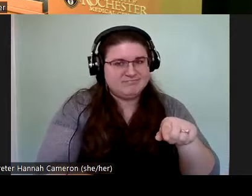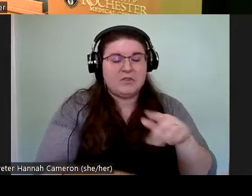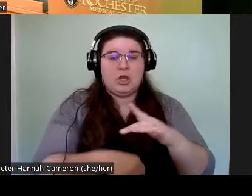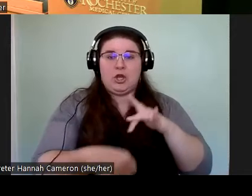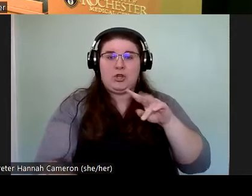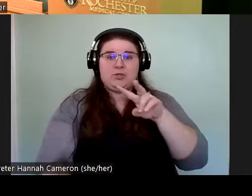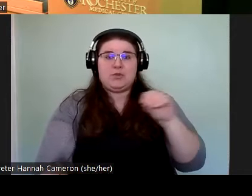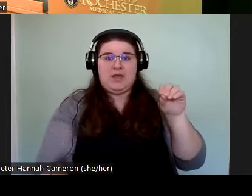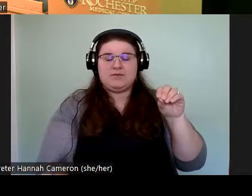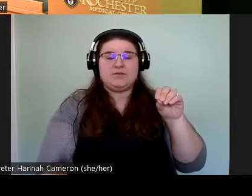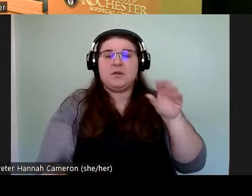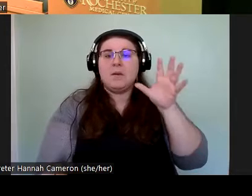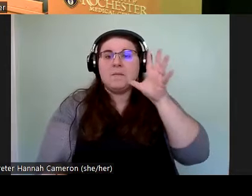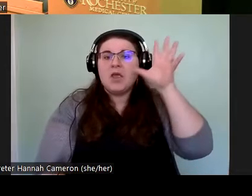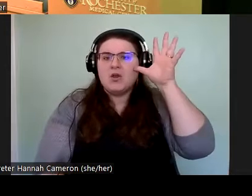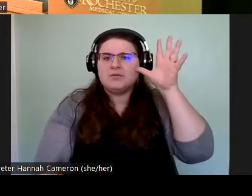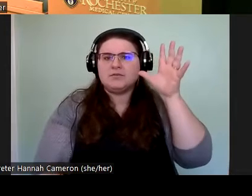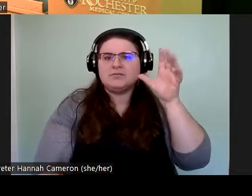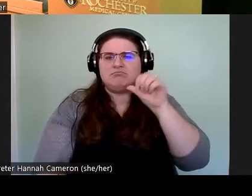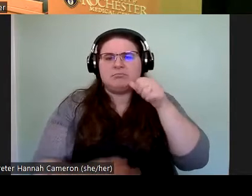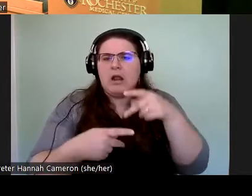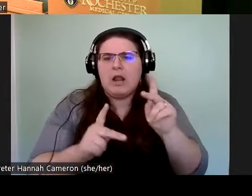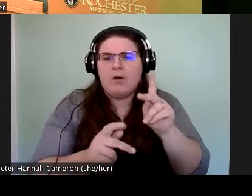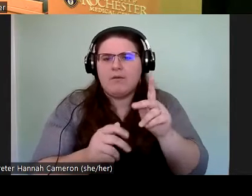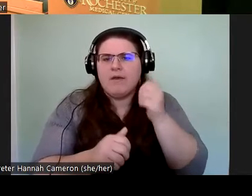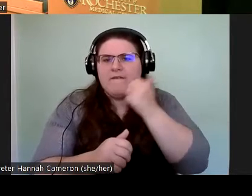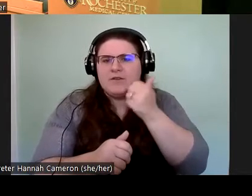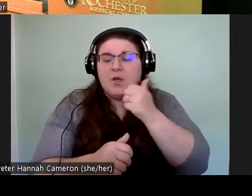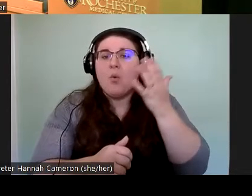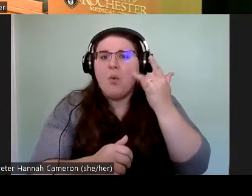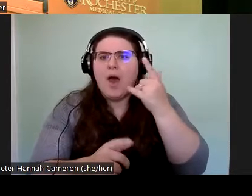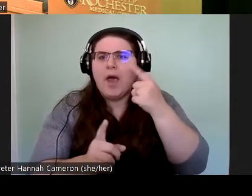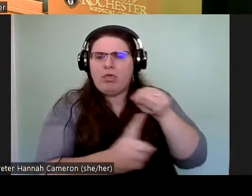of children visit every day because of course we thought that they were the cause um if you call